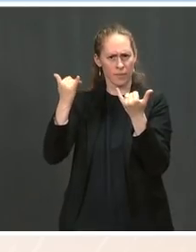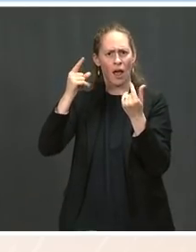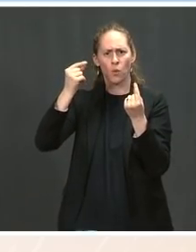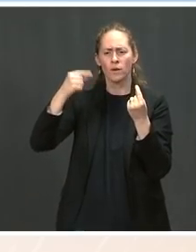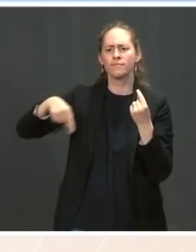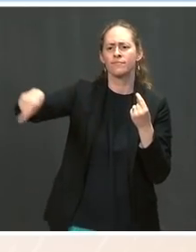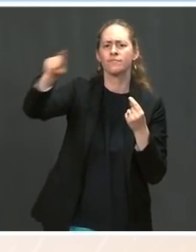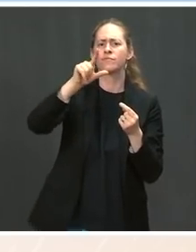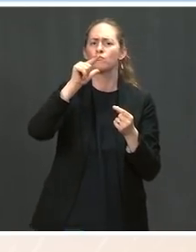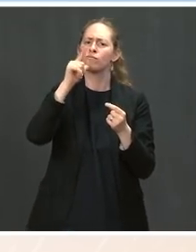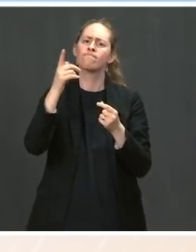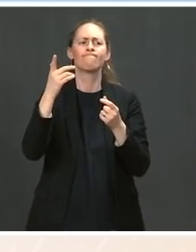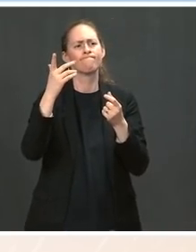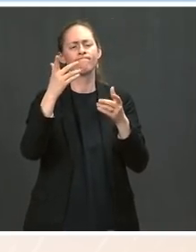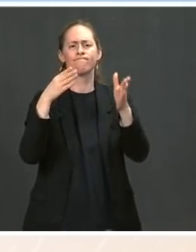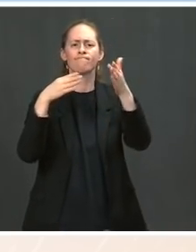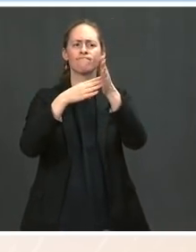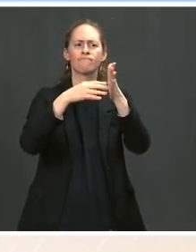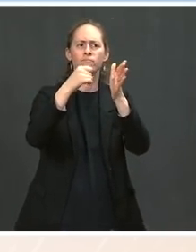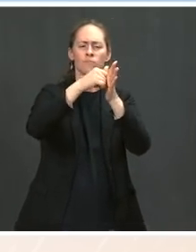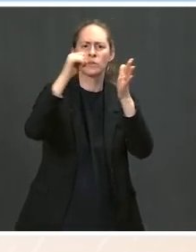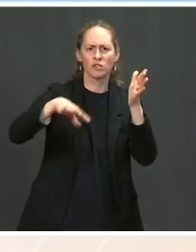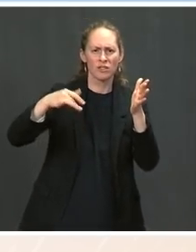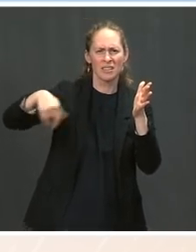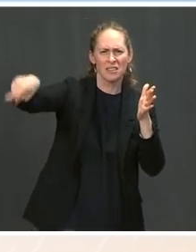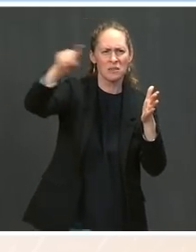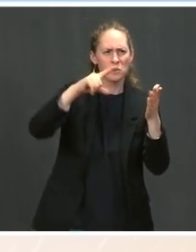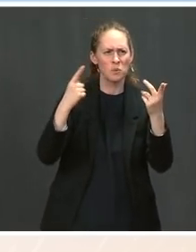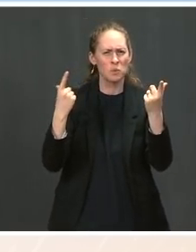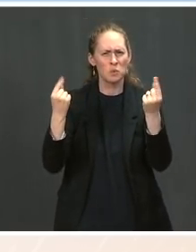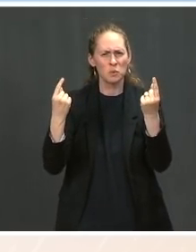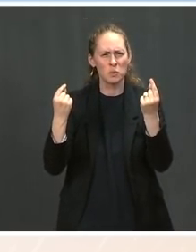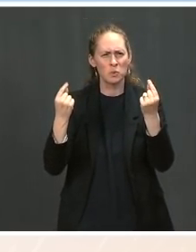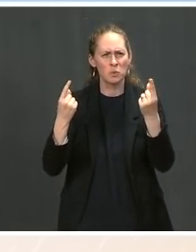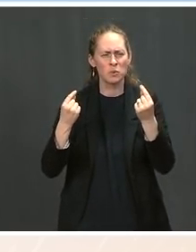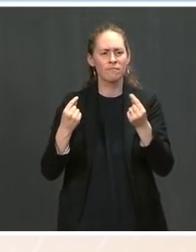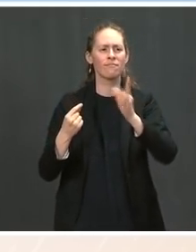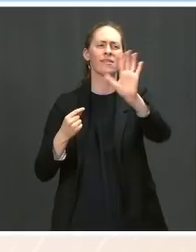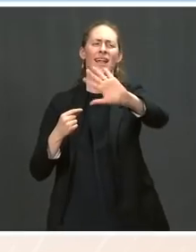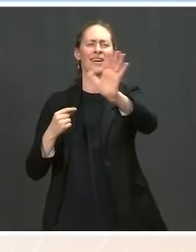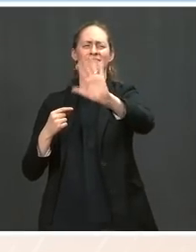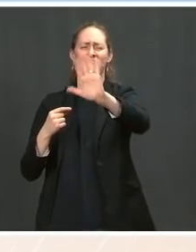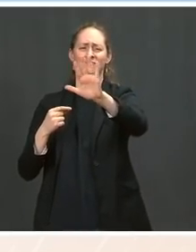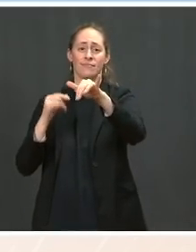Ms. Psaki: Well, first, that's not an accurate depiction of what happened, so let me -- and I know we want to be accurate around here.